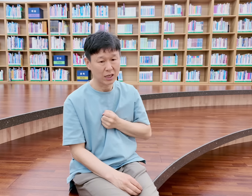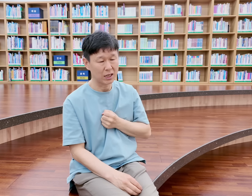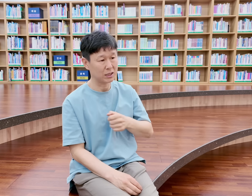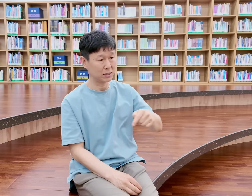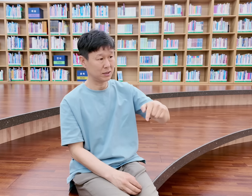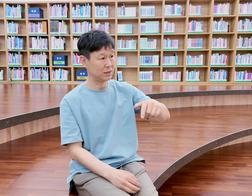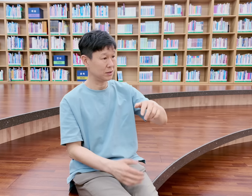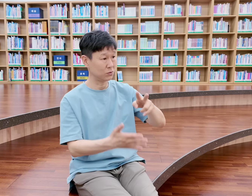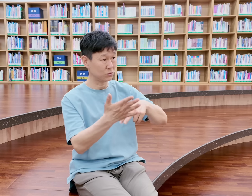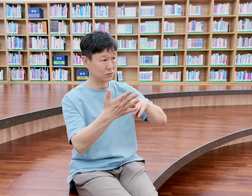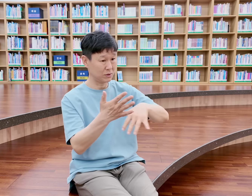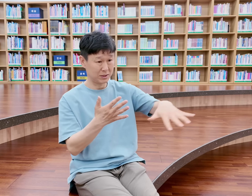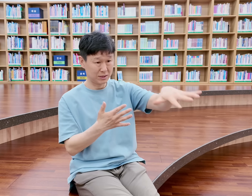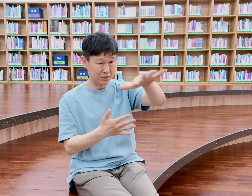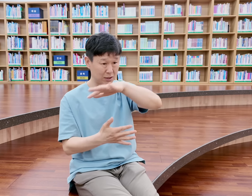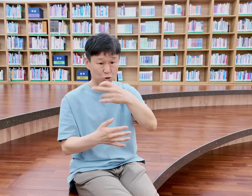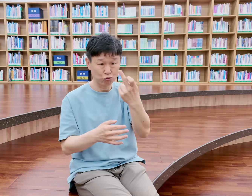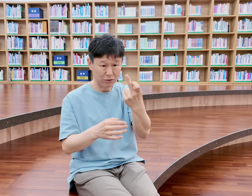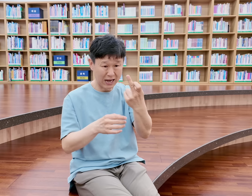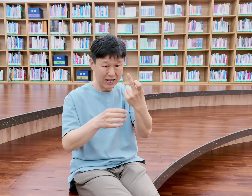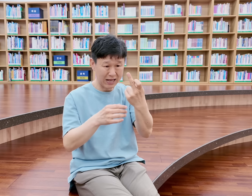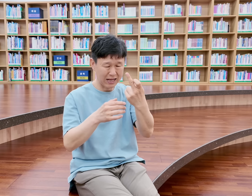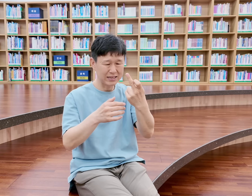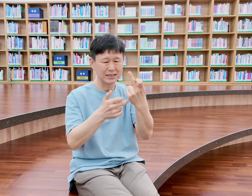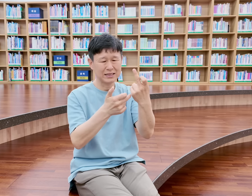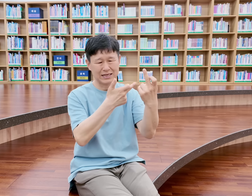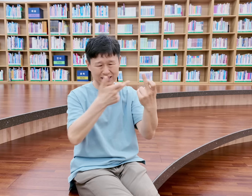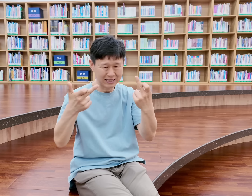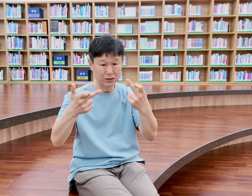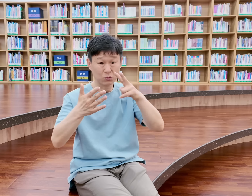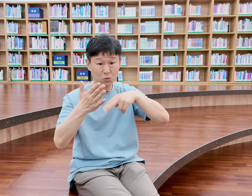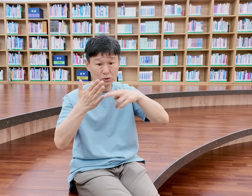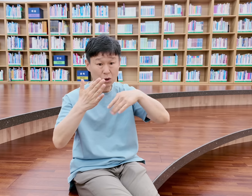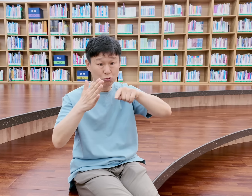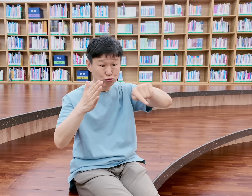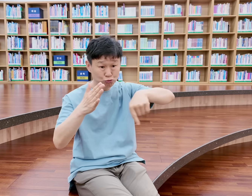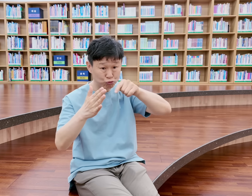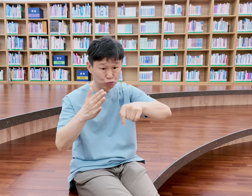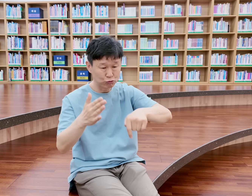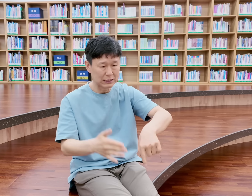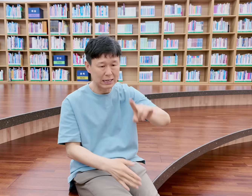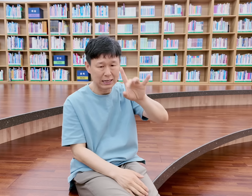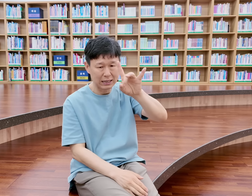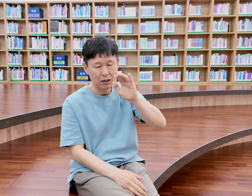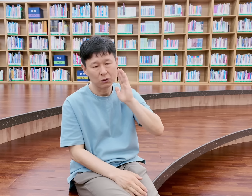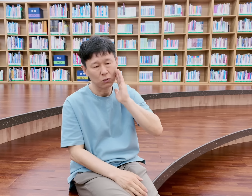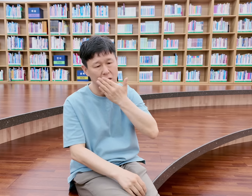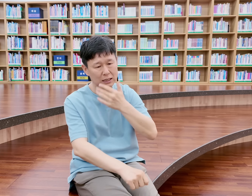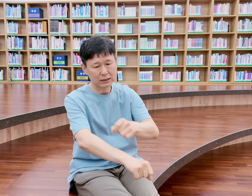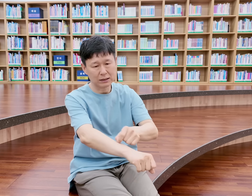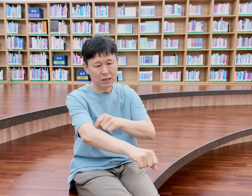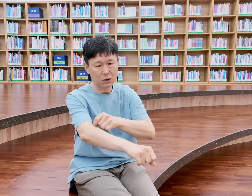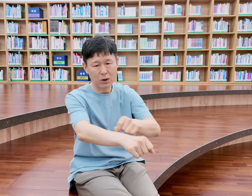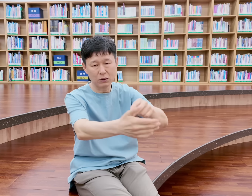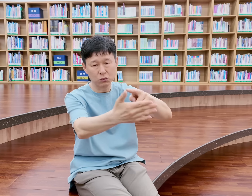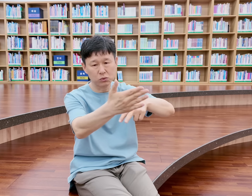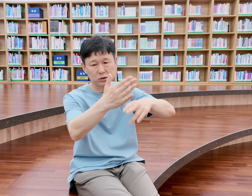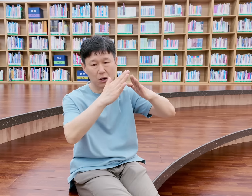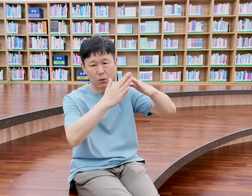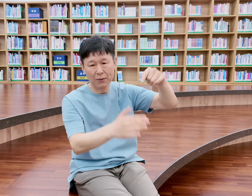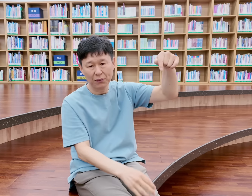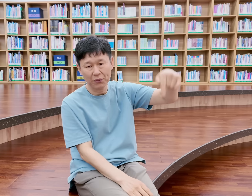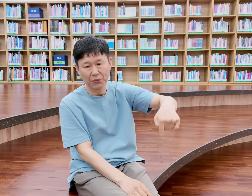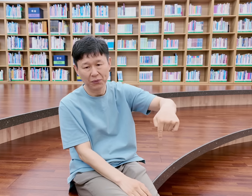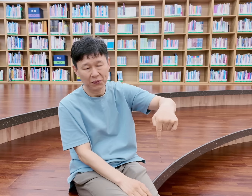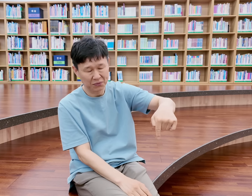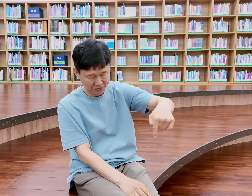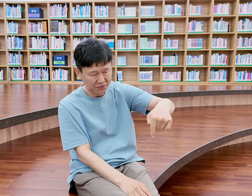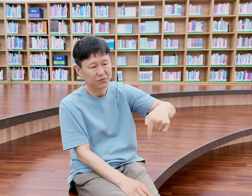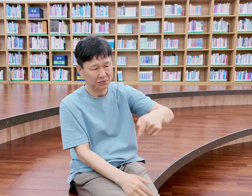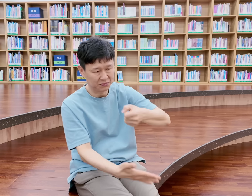this one was said to be specialized for the deaf.